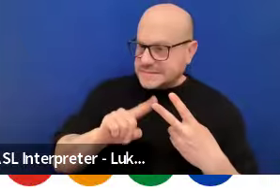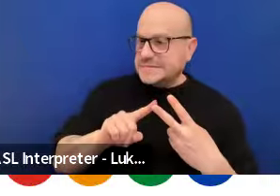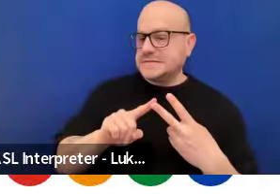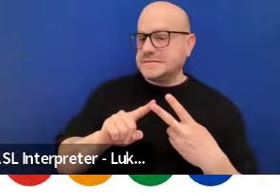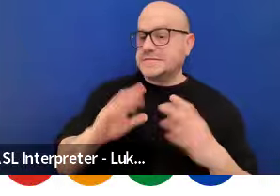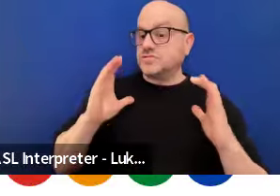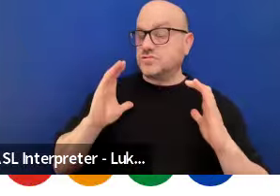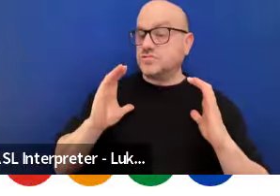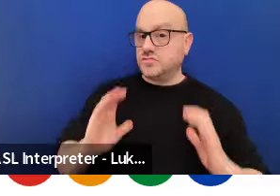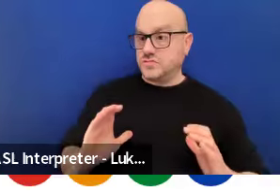COMMENT ALREADY.